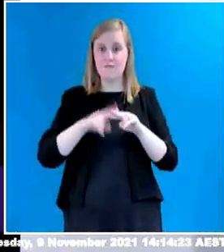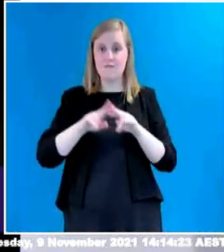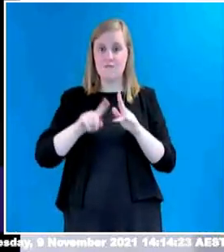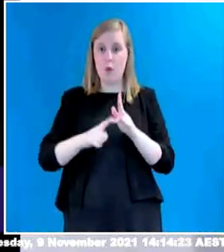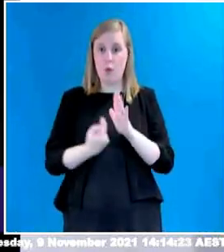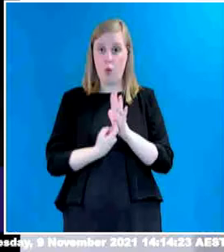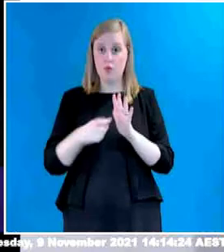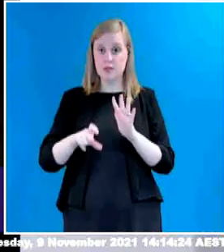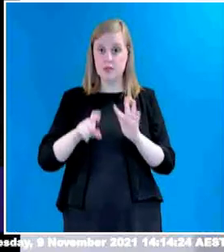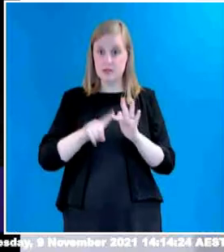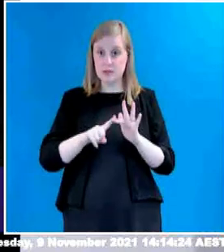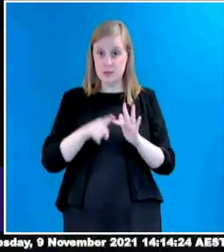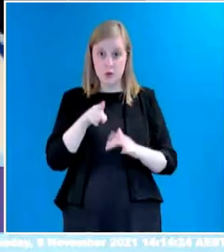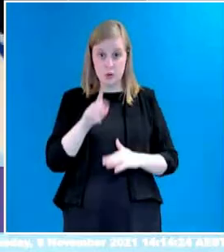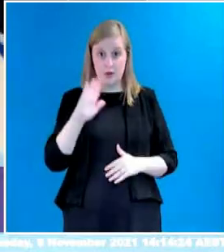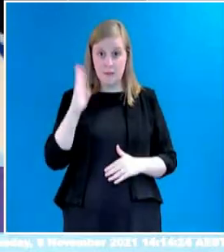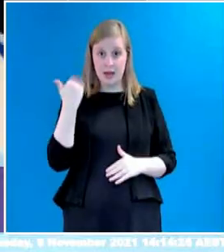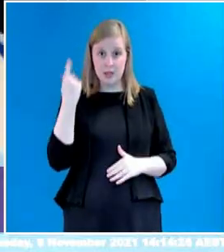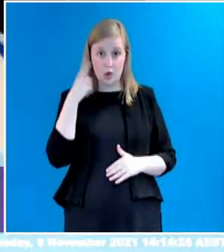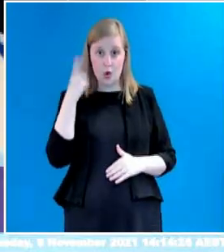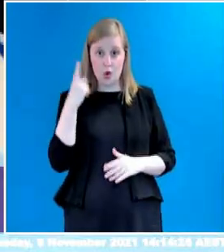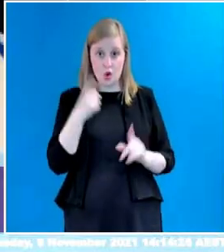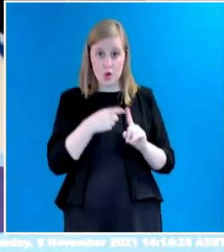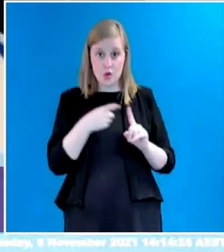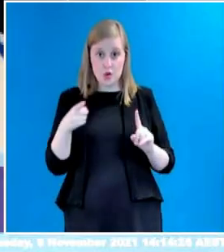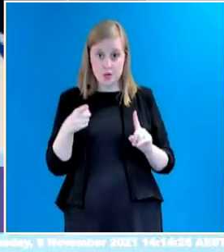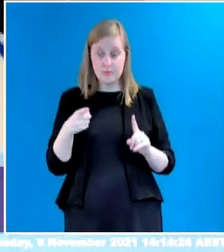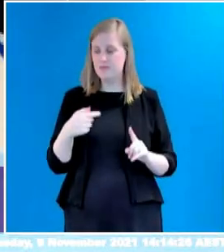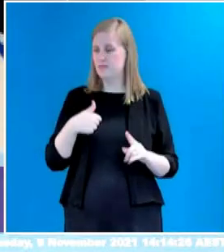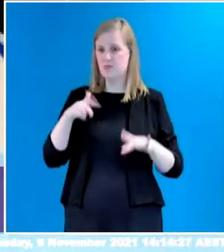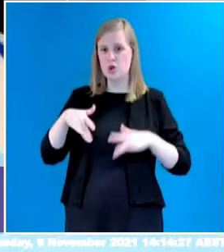I haven't heard that term before but I suspect that was the